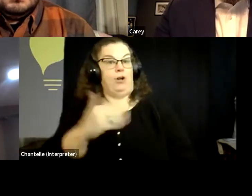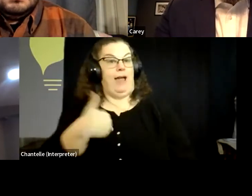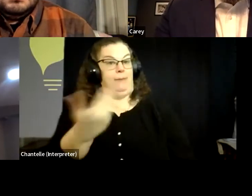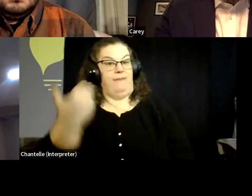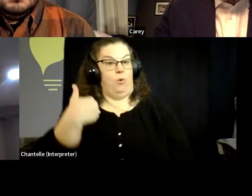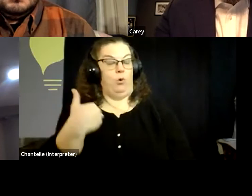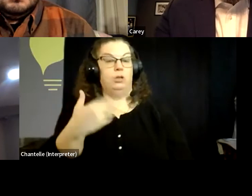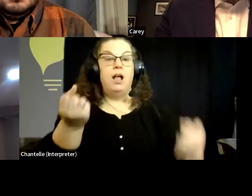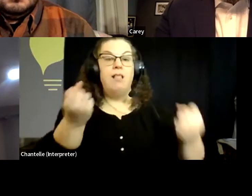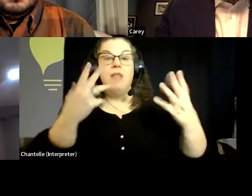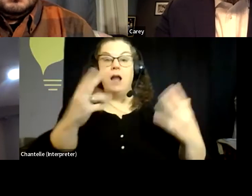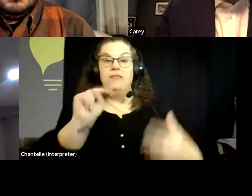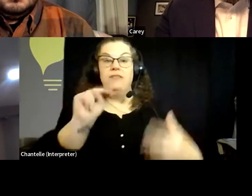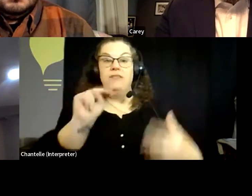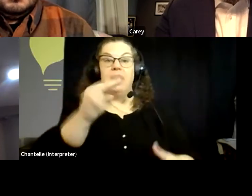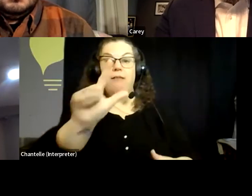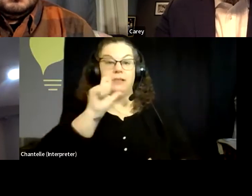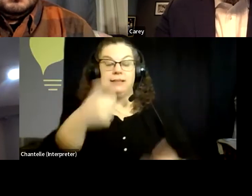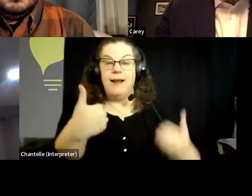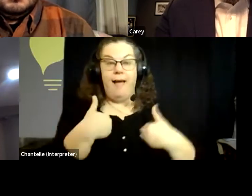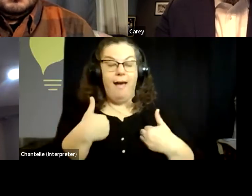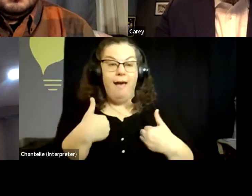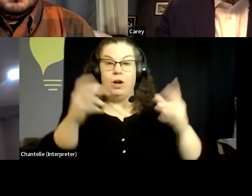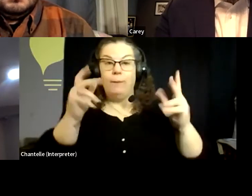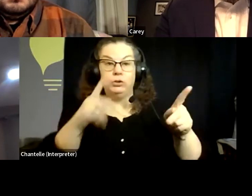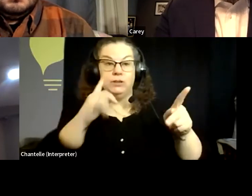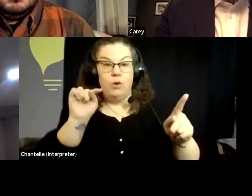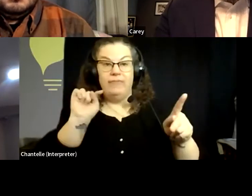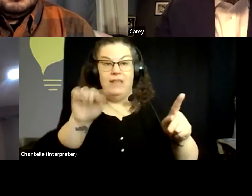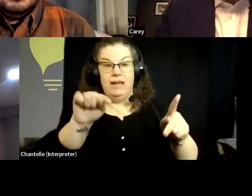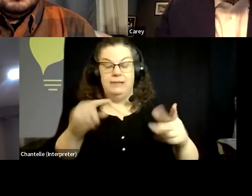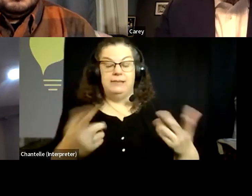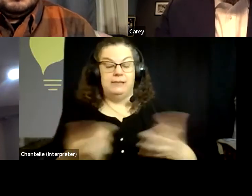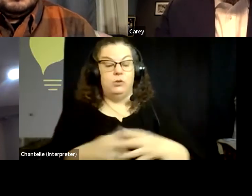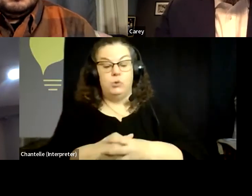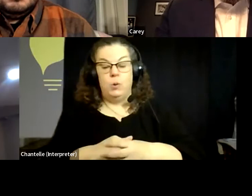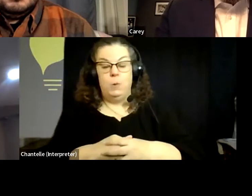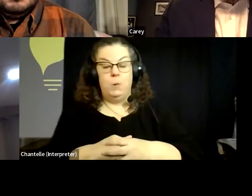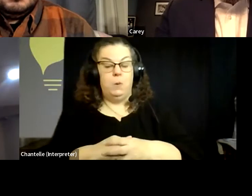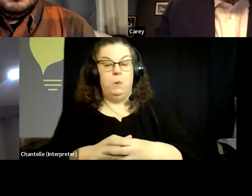don't have a dedicated person to focus on the initiatives. We have the buy in